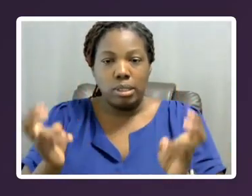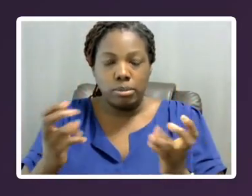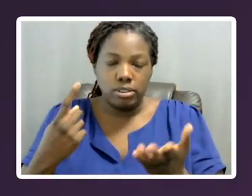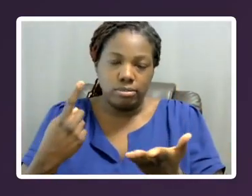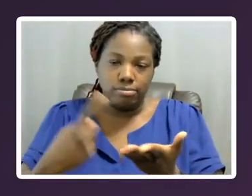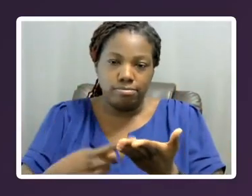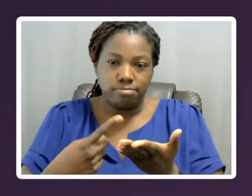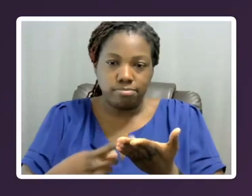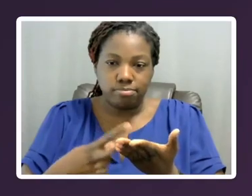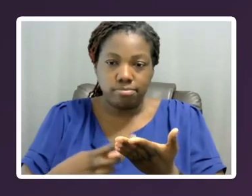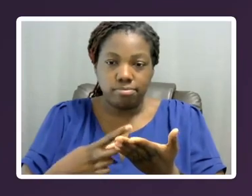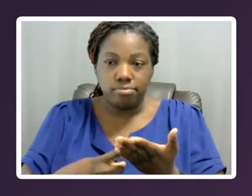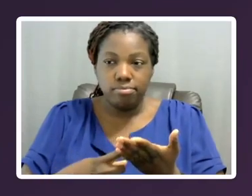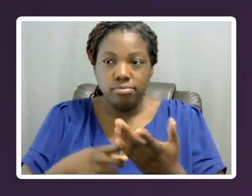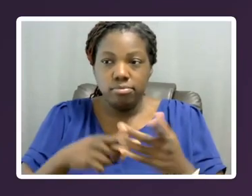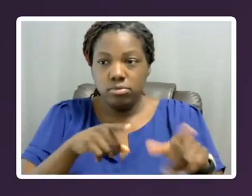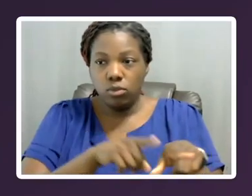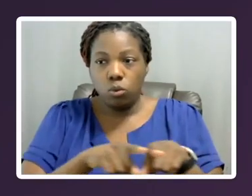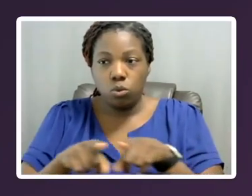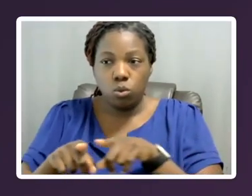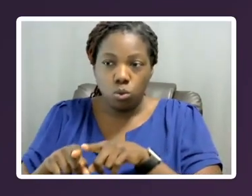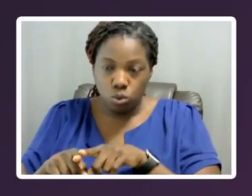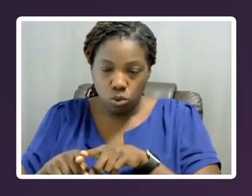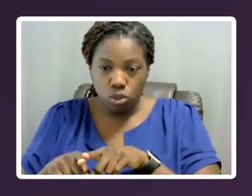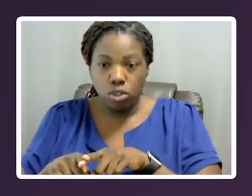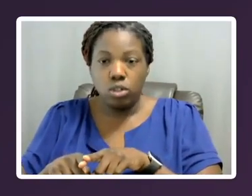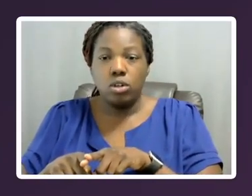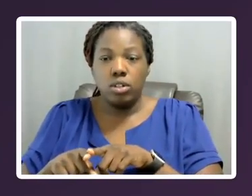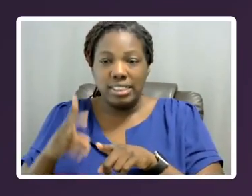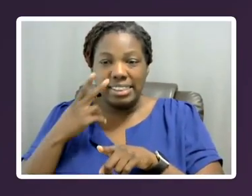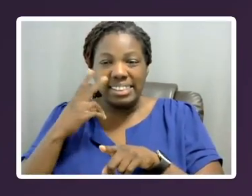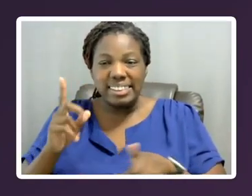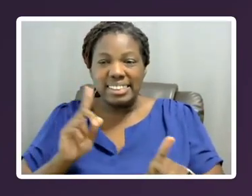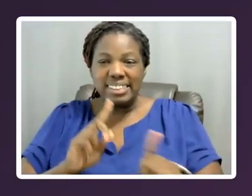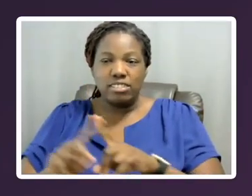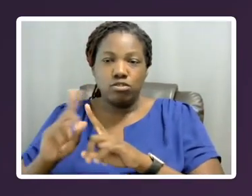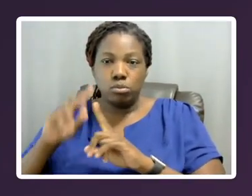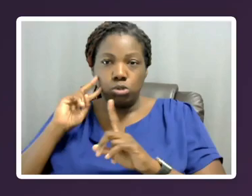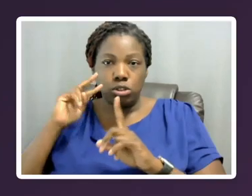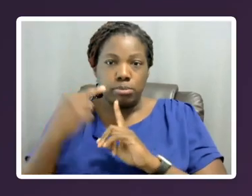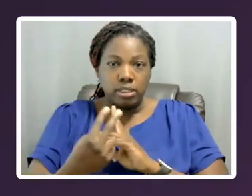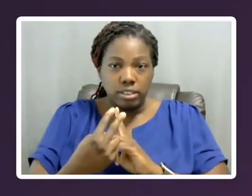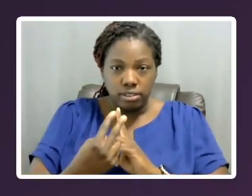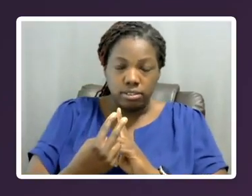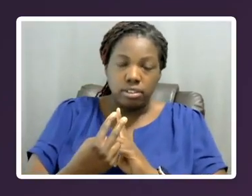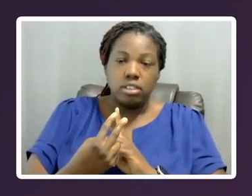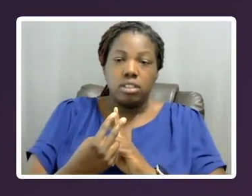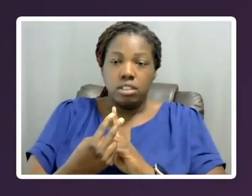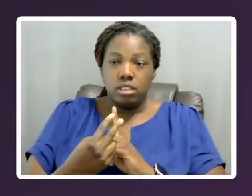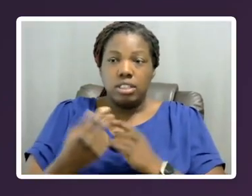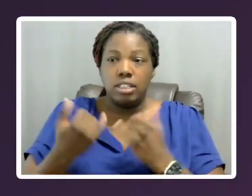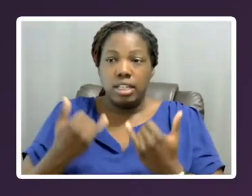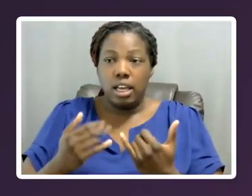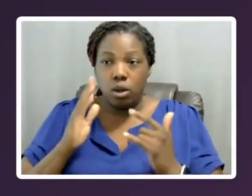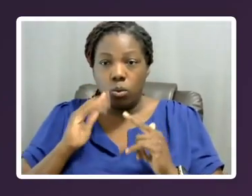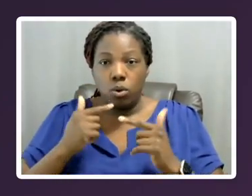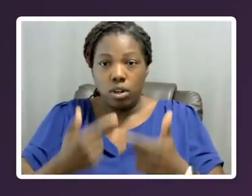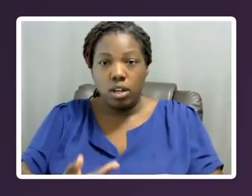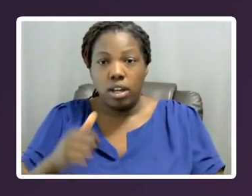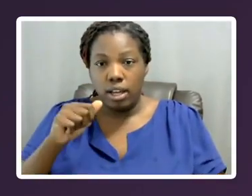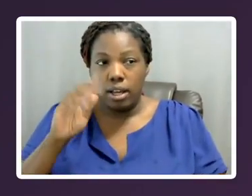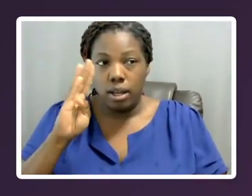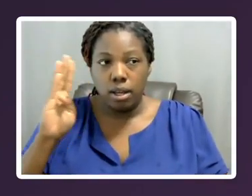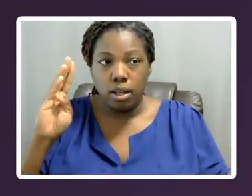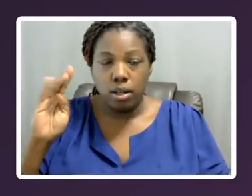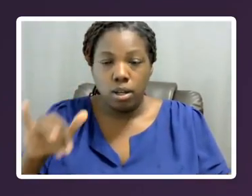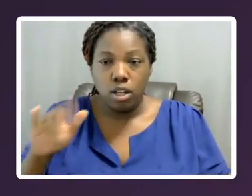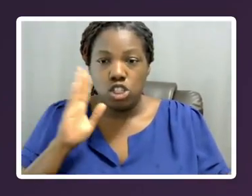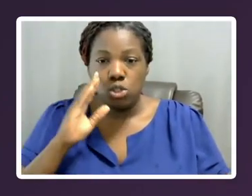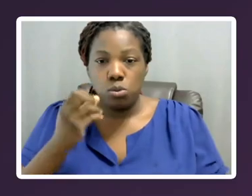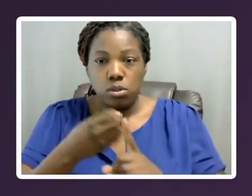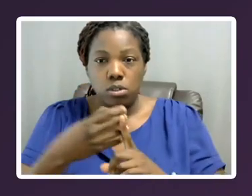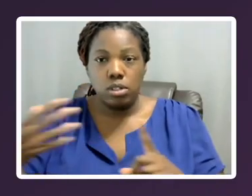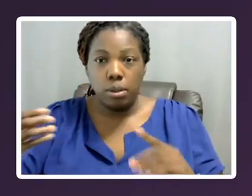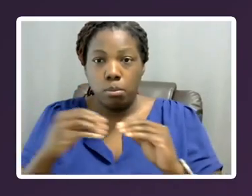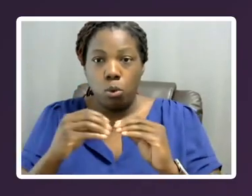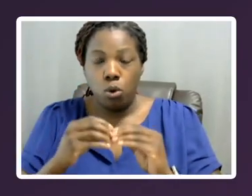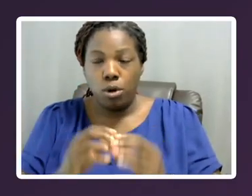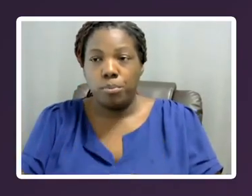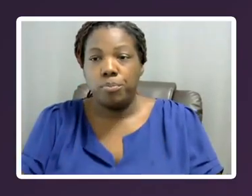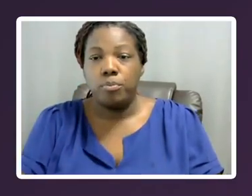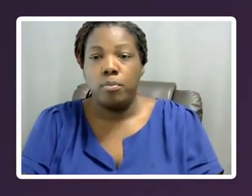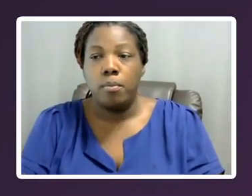also at looking at varying perspectives. And with that I'll pass it to Abbie to explain more.